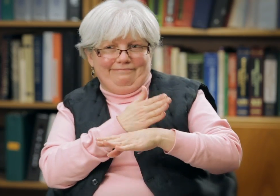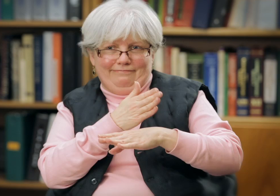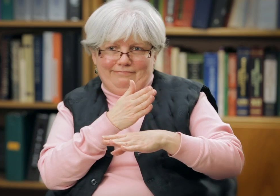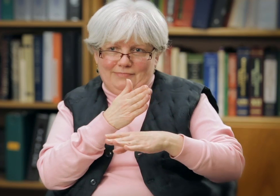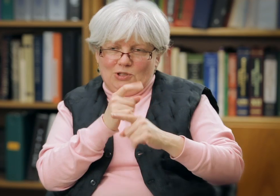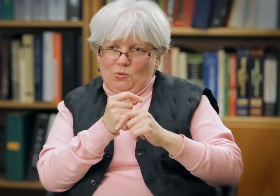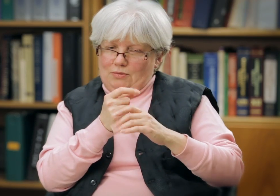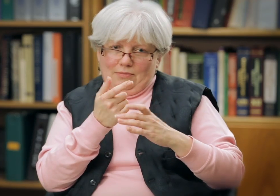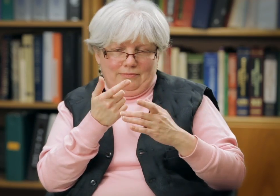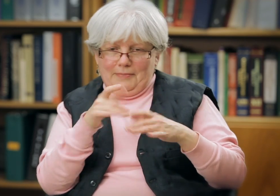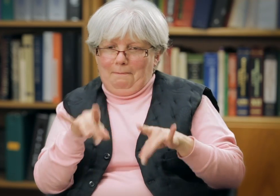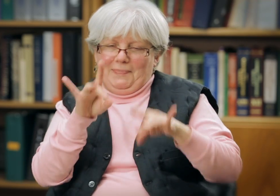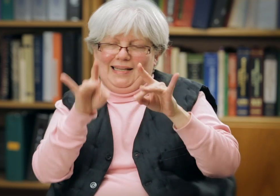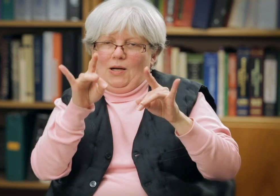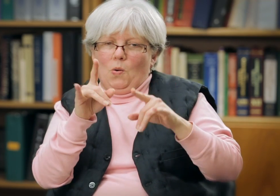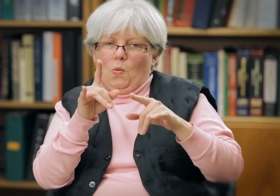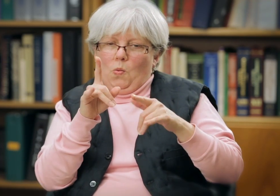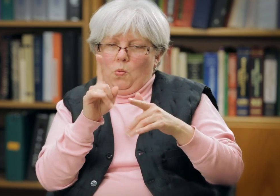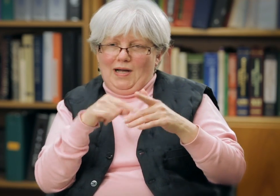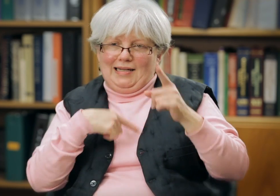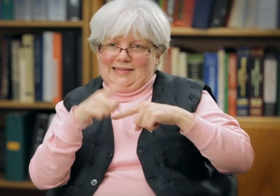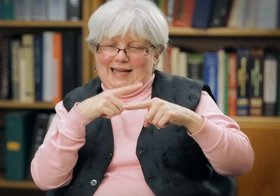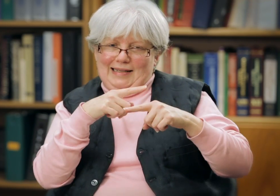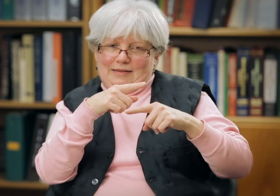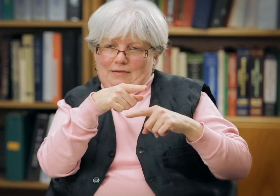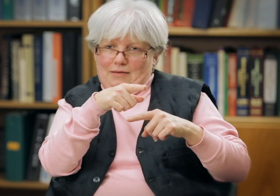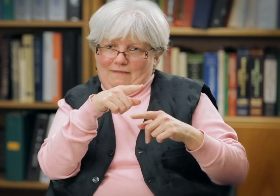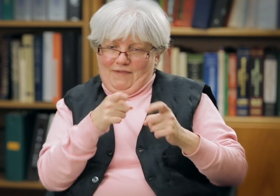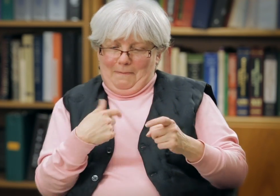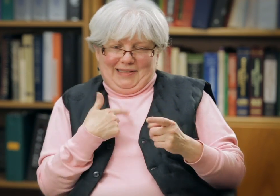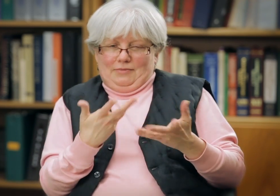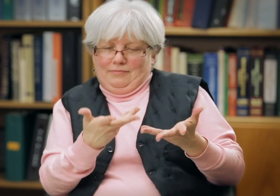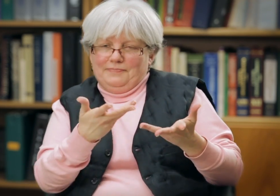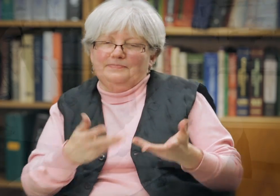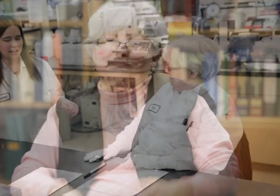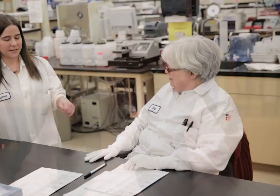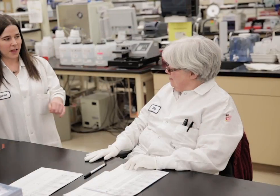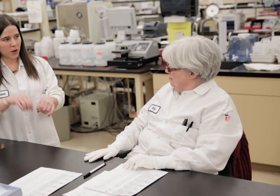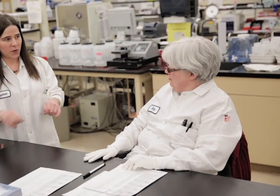English. And they're picking up very quickly what I'm saying so it's been a real treat.